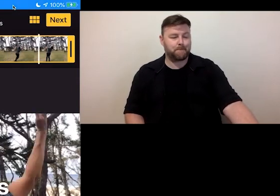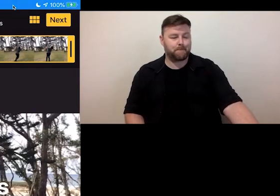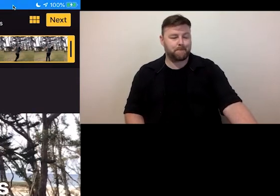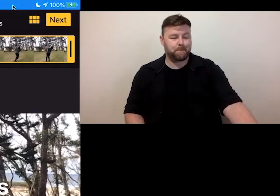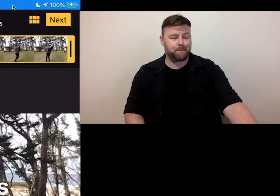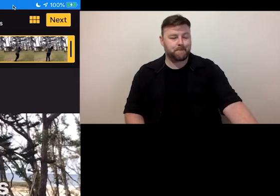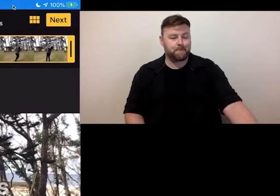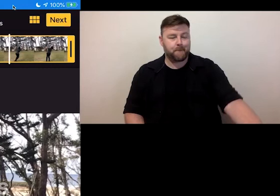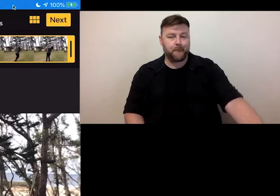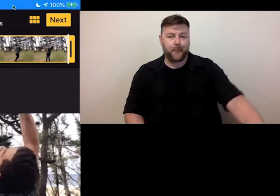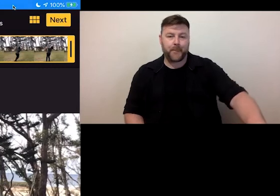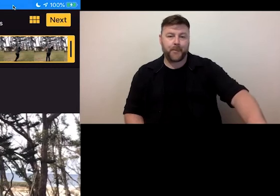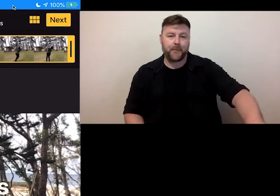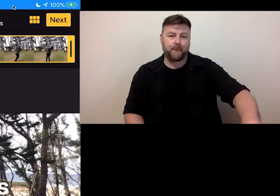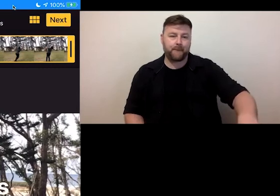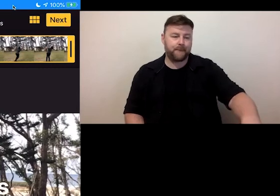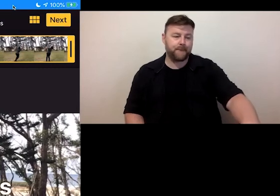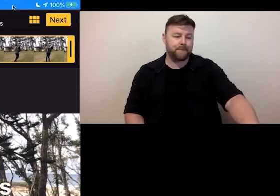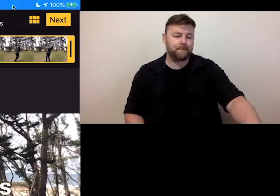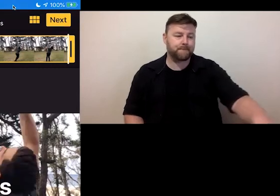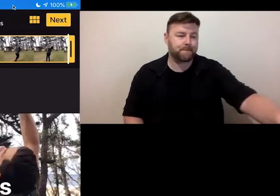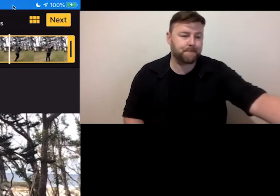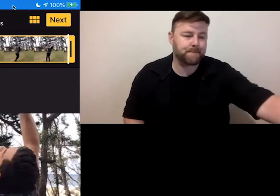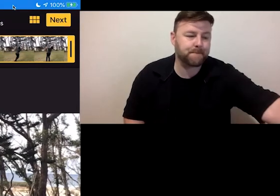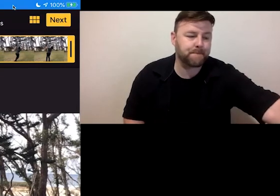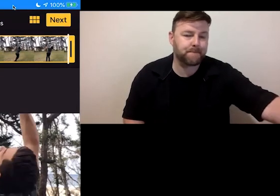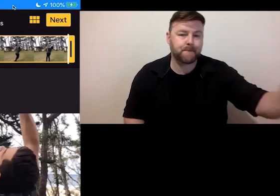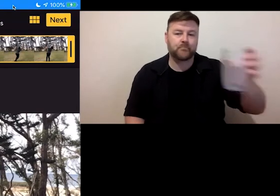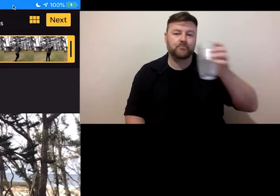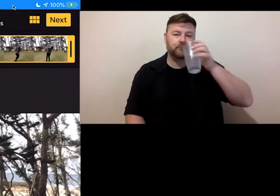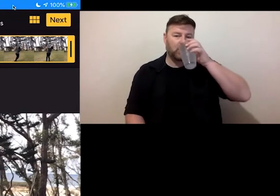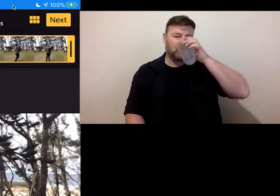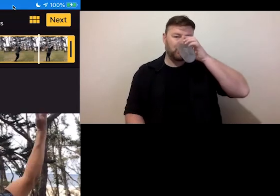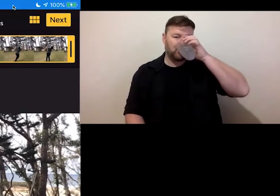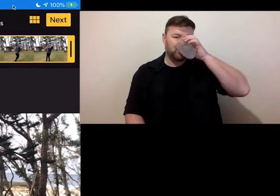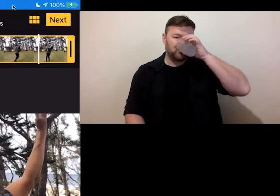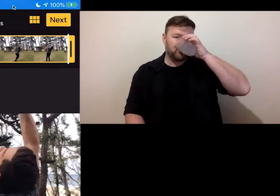rhythm's like...